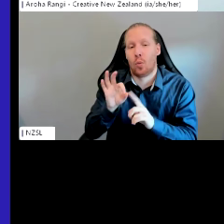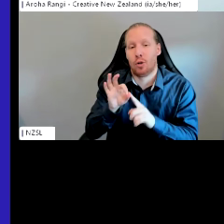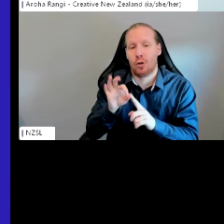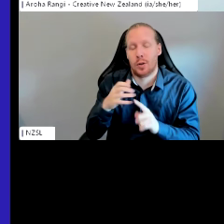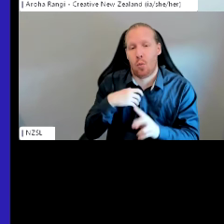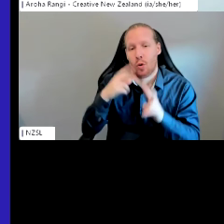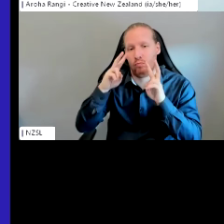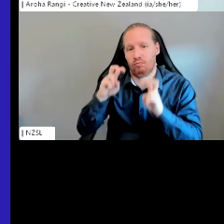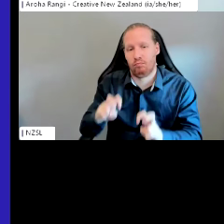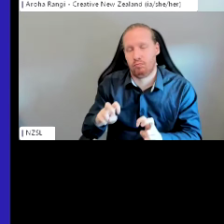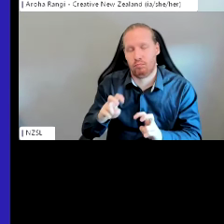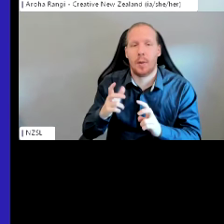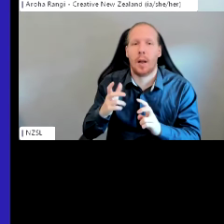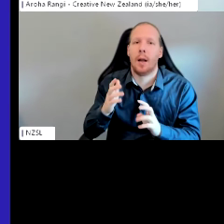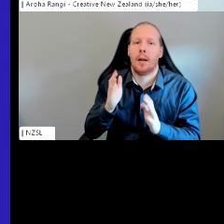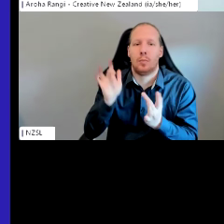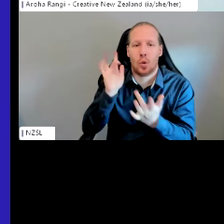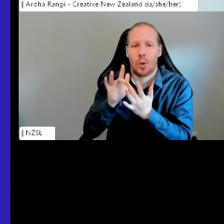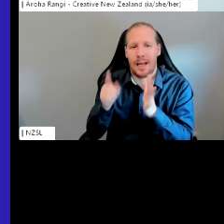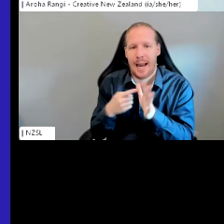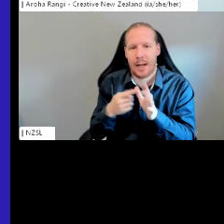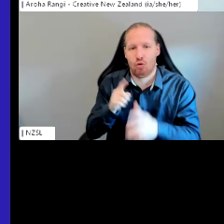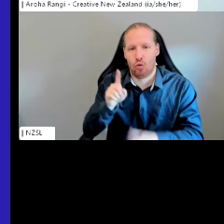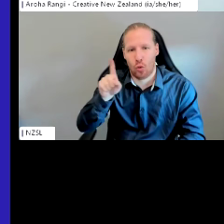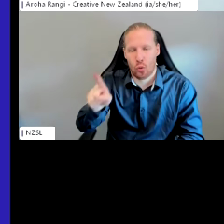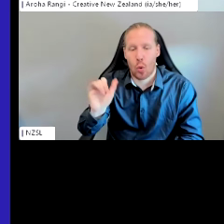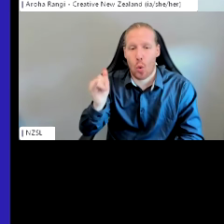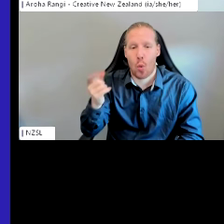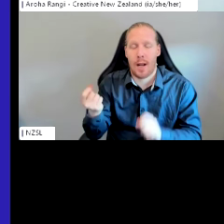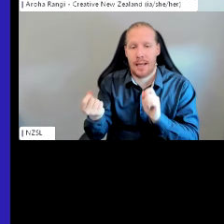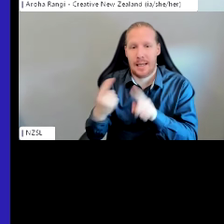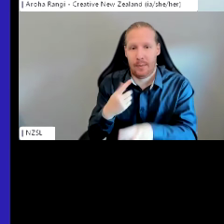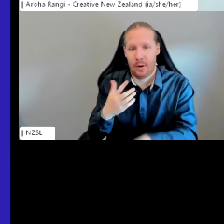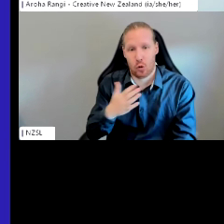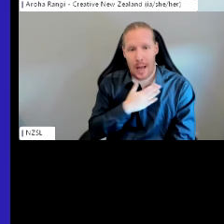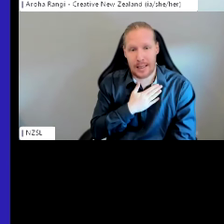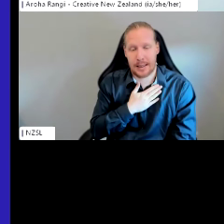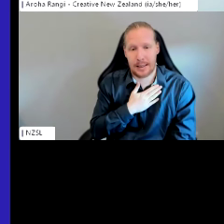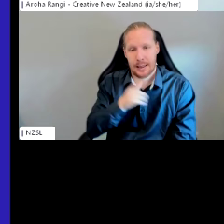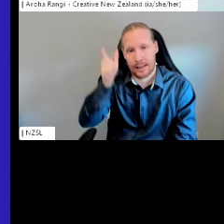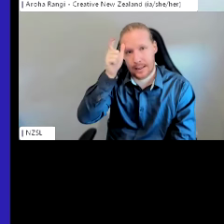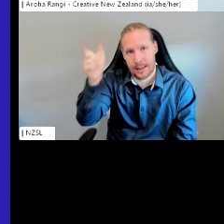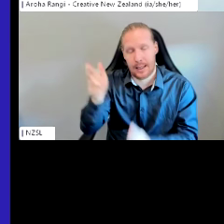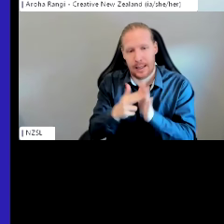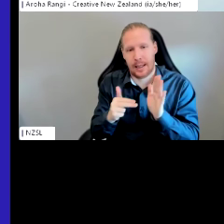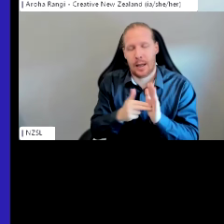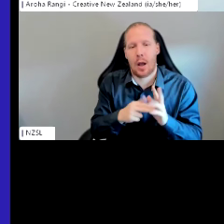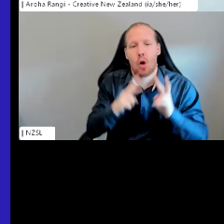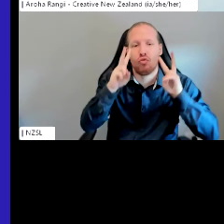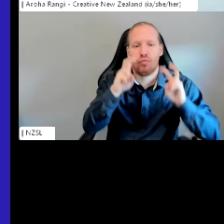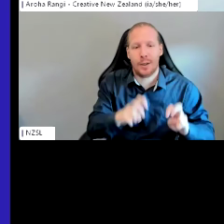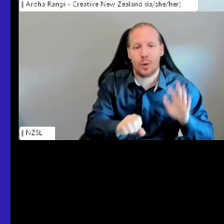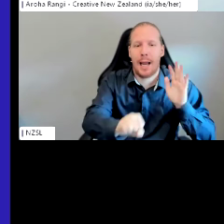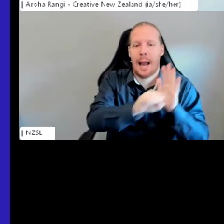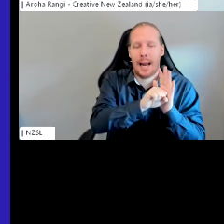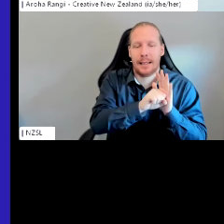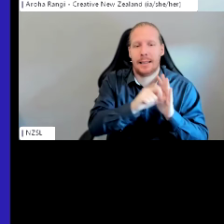Andrew MHM or you can email us at creative new zealand. So research creative.govt.n.